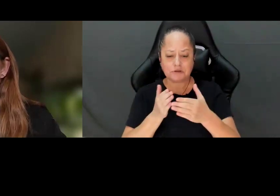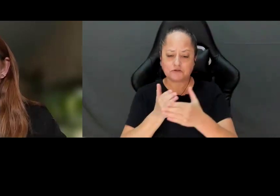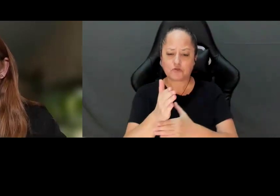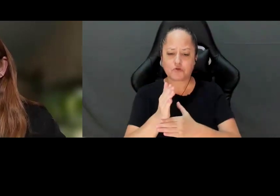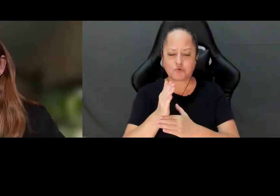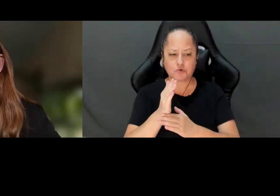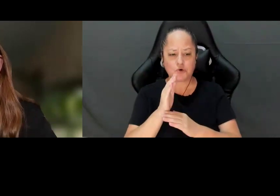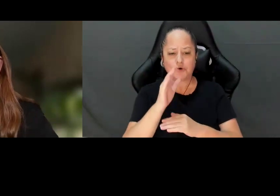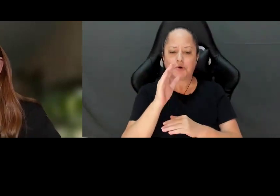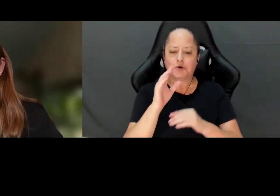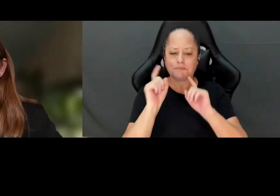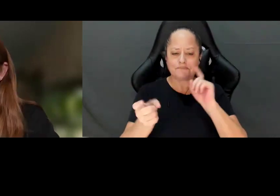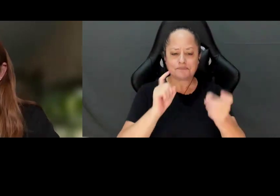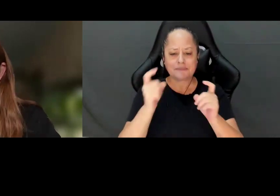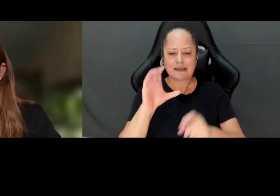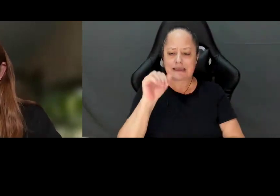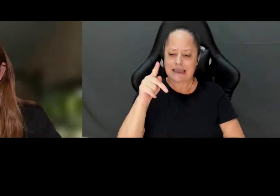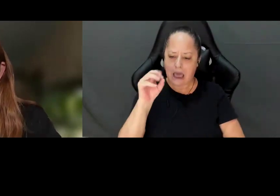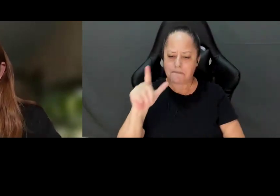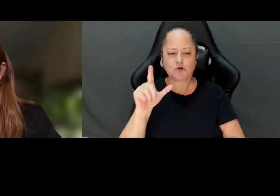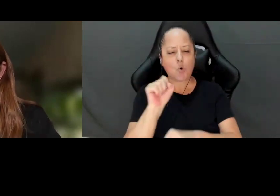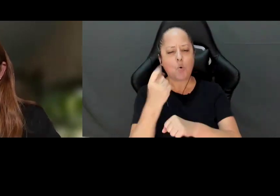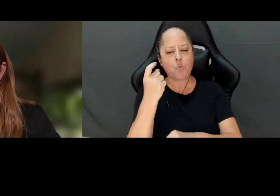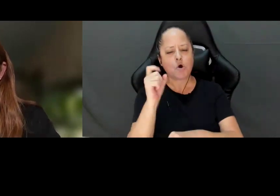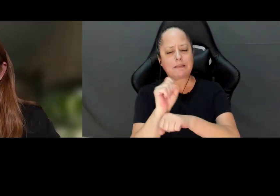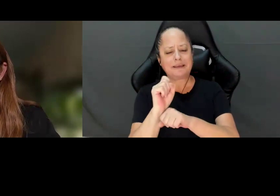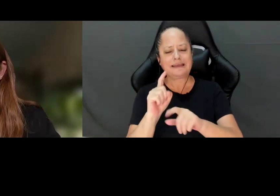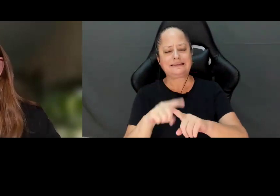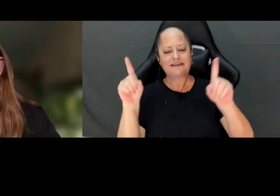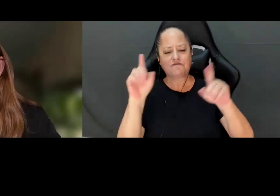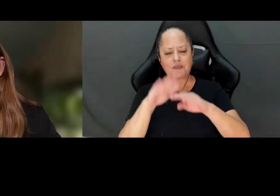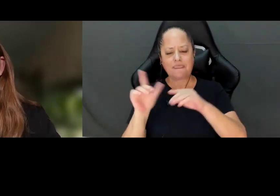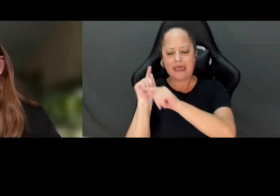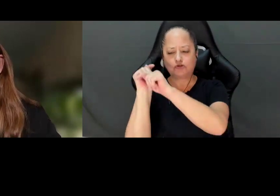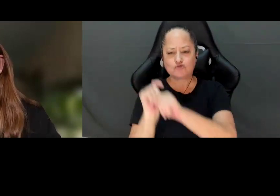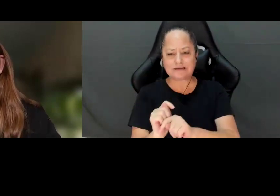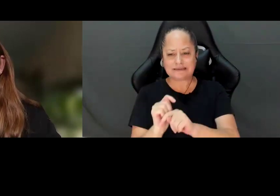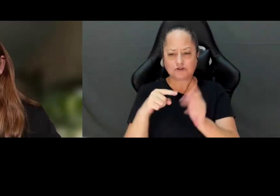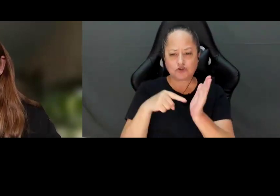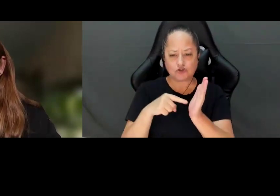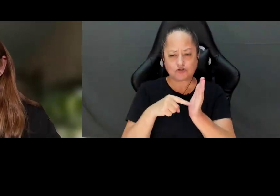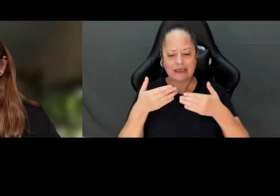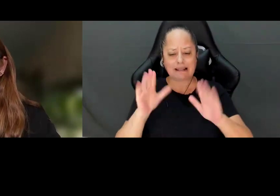types of capital that works a little bit differently to traditional debt, and allows us to fund